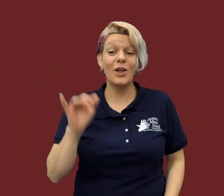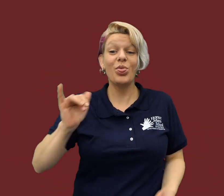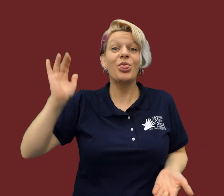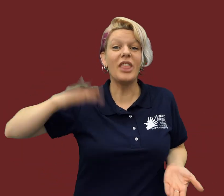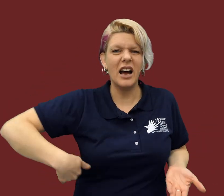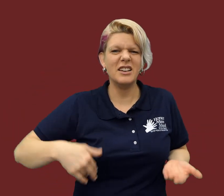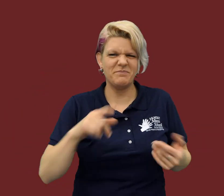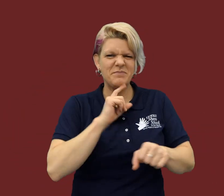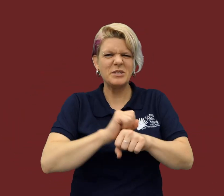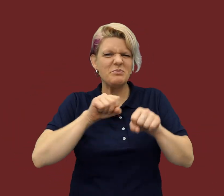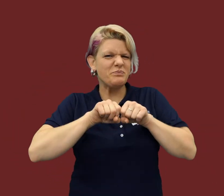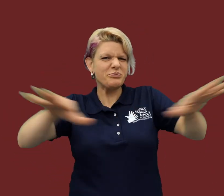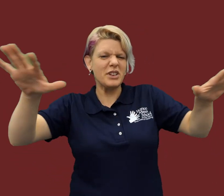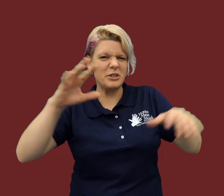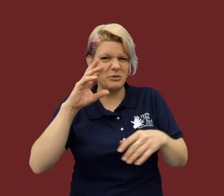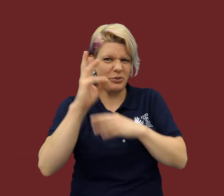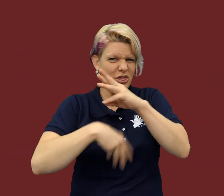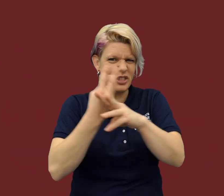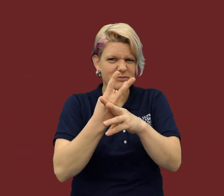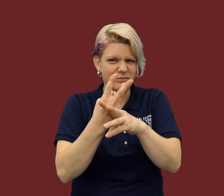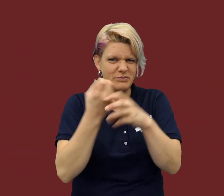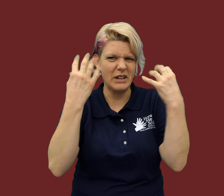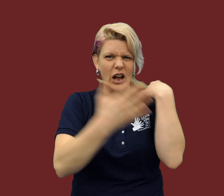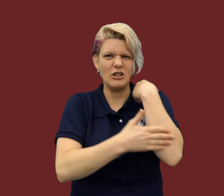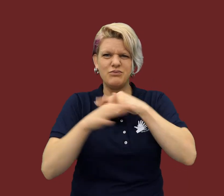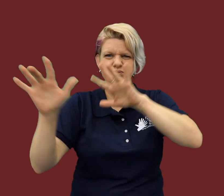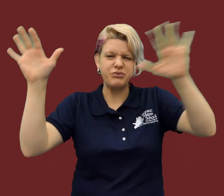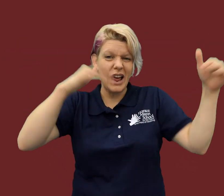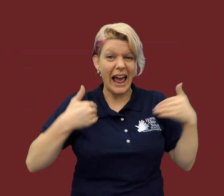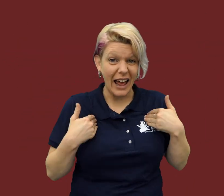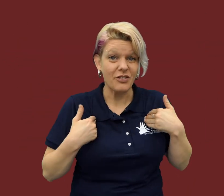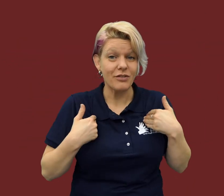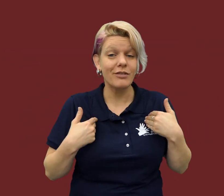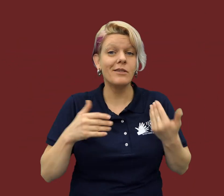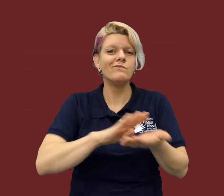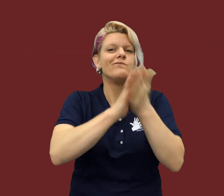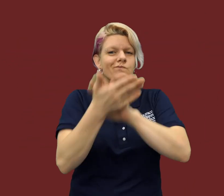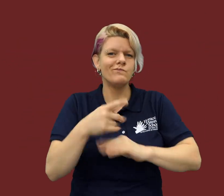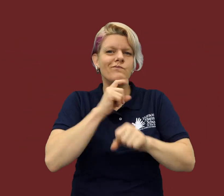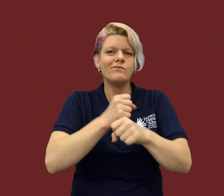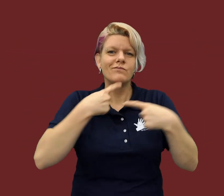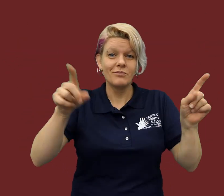We are seeing the evidence of delayed response to the COVID-19 as many different countries